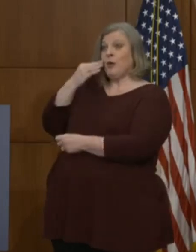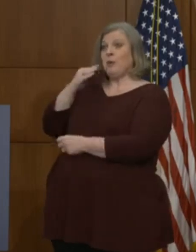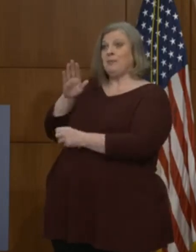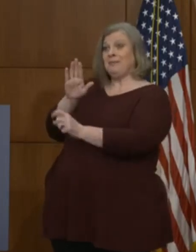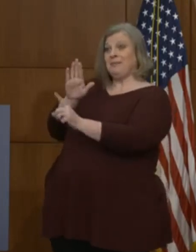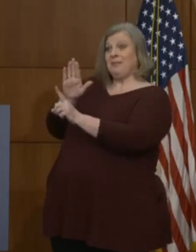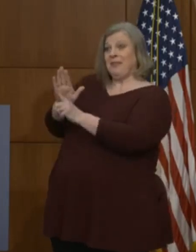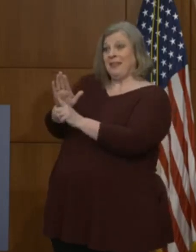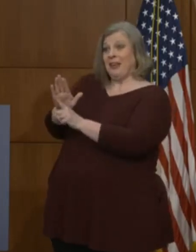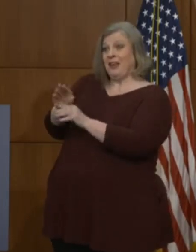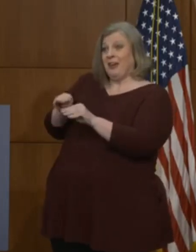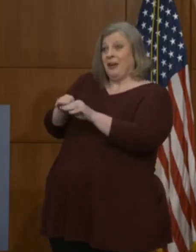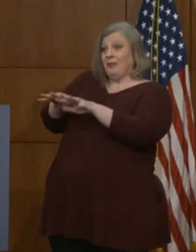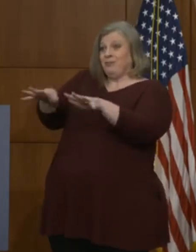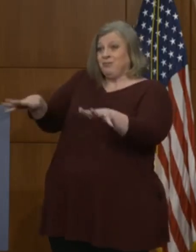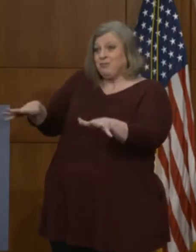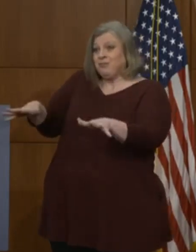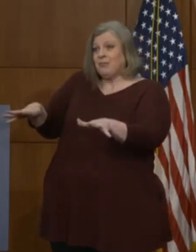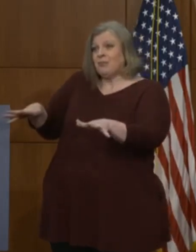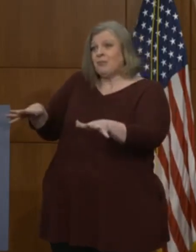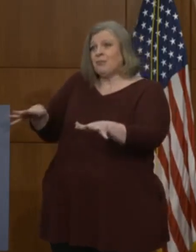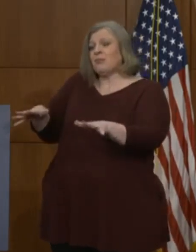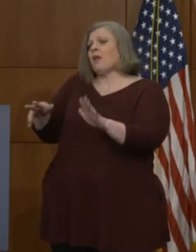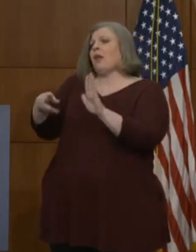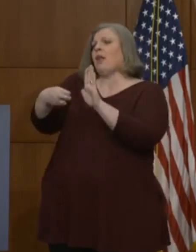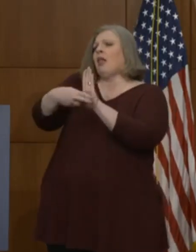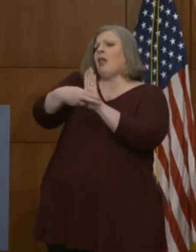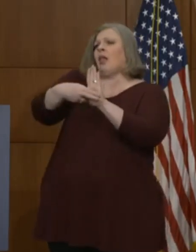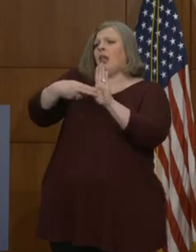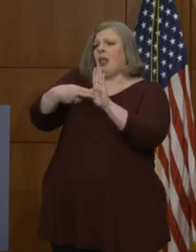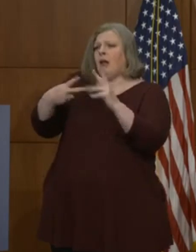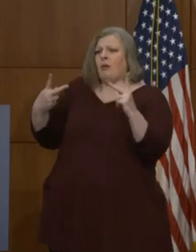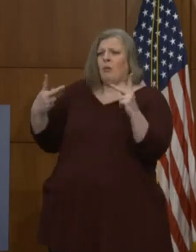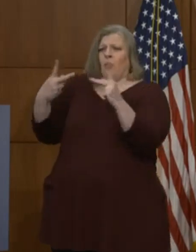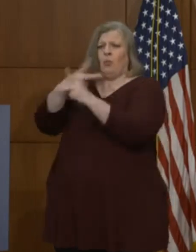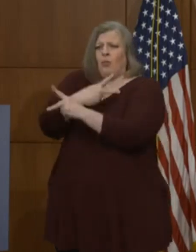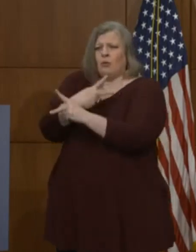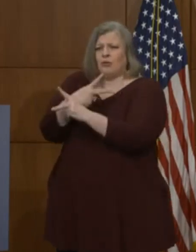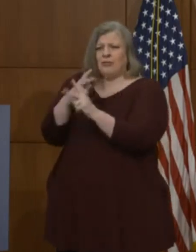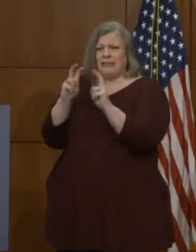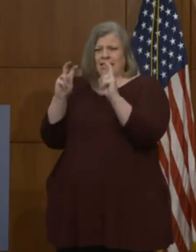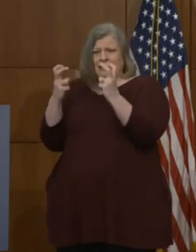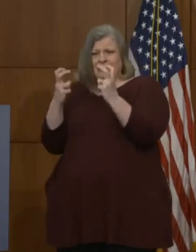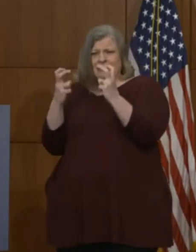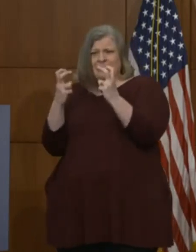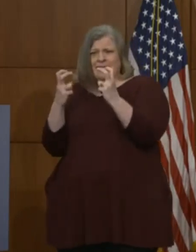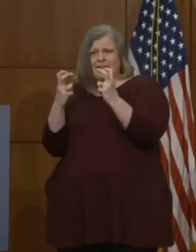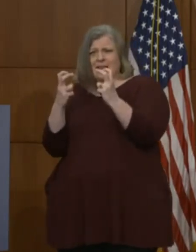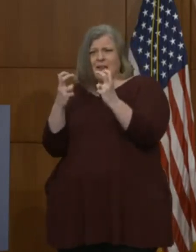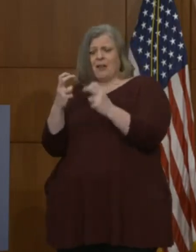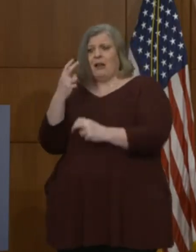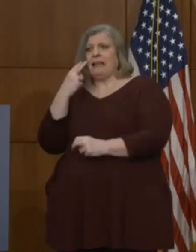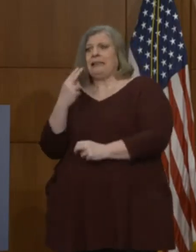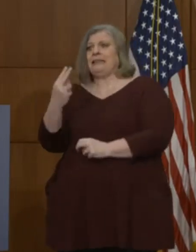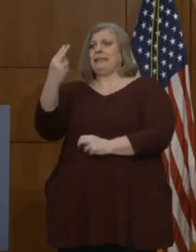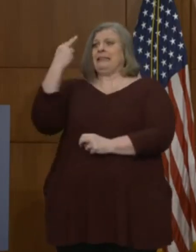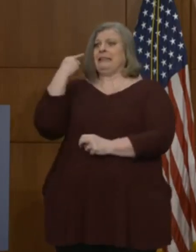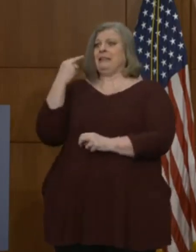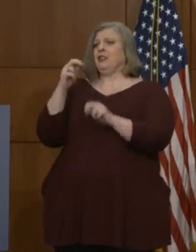NOW COULD THE STATE HAVE DONE ANYTHING DIFFERENTLY TO RESPOND ANYTHING DIFFERENTLY TO RESPOND OR DIRECT RESOURCES TO THAT OR DIRECT RESOURCES TO THAT FACILITY. I THINK THIS THE FACILITY. I THINK THIS THE STATE HAS HAS REALLY STEPPED UP